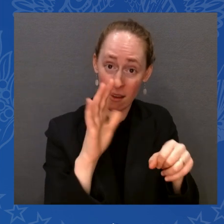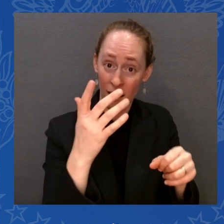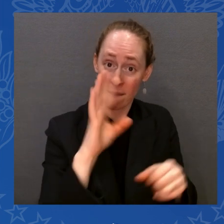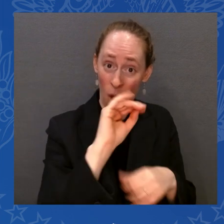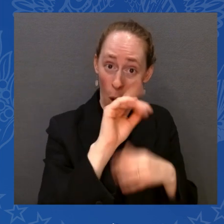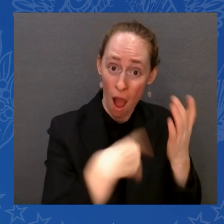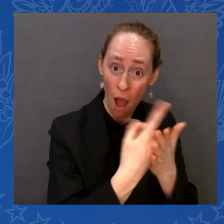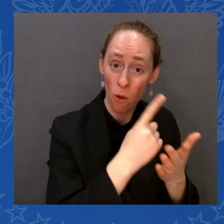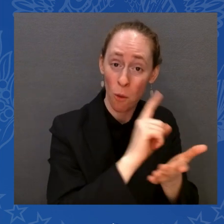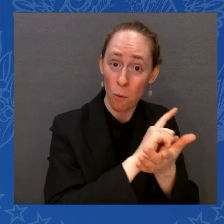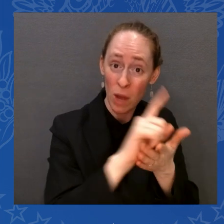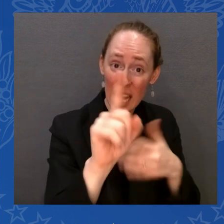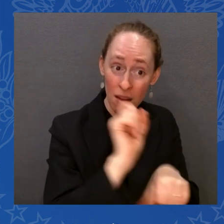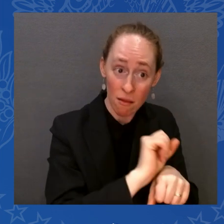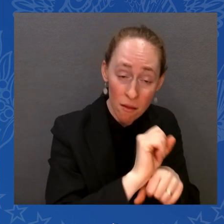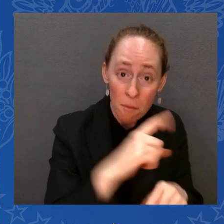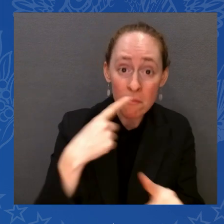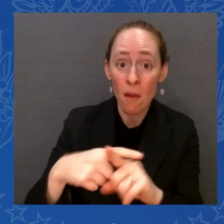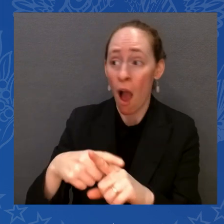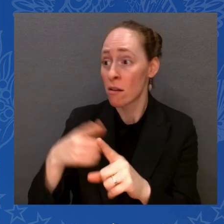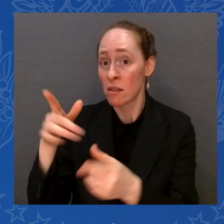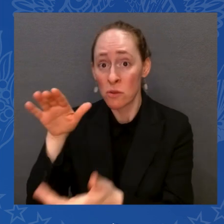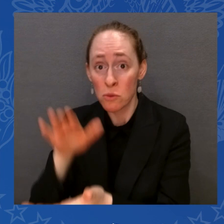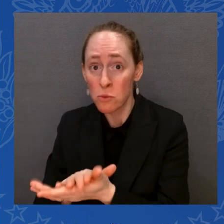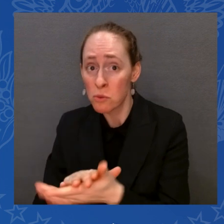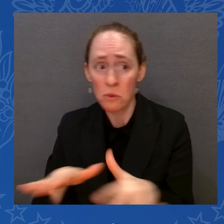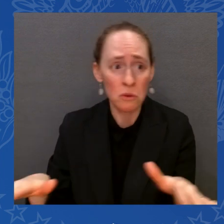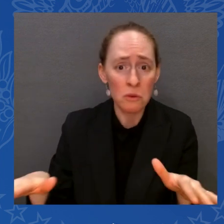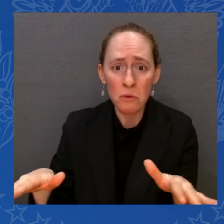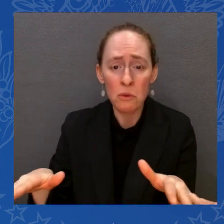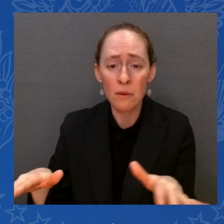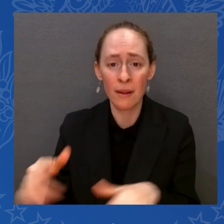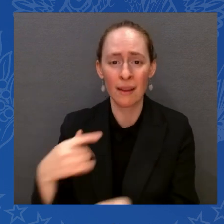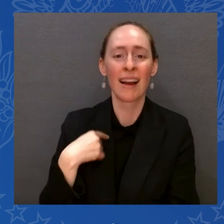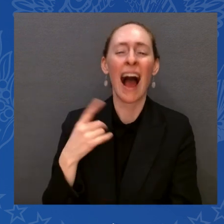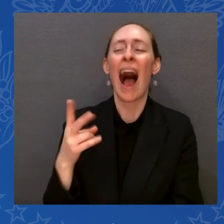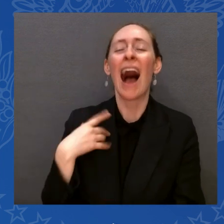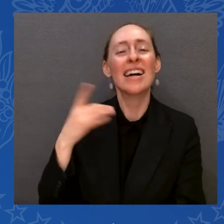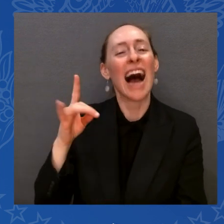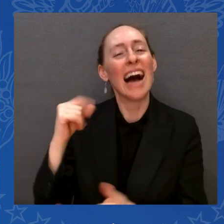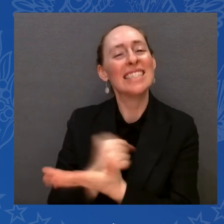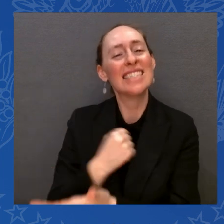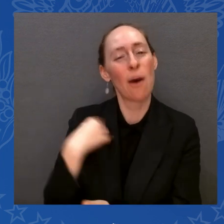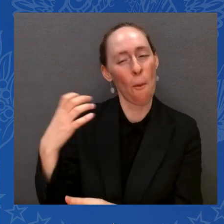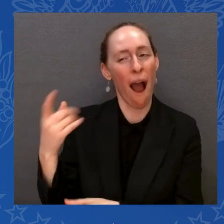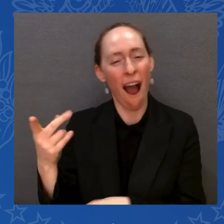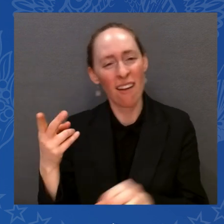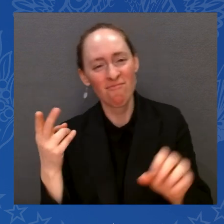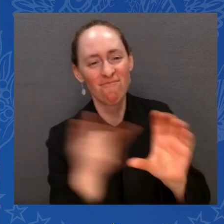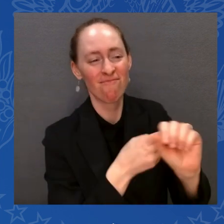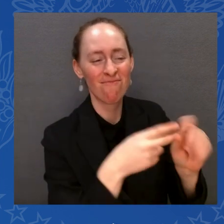But, anyway, you know what I mean. But I was telling -- I was telling my introducer she reminds me very much of my granddaughter.